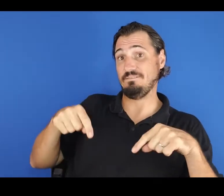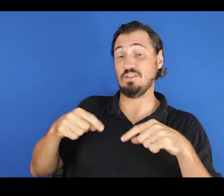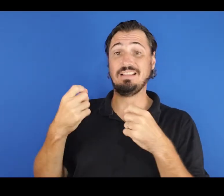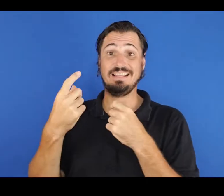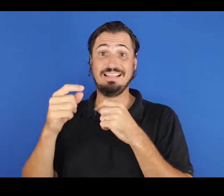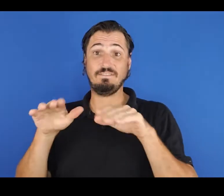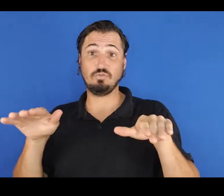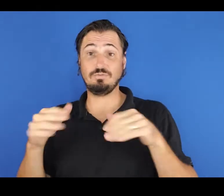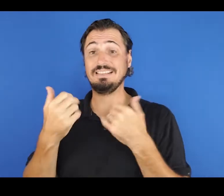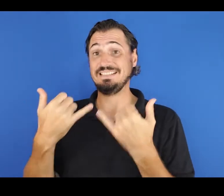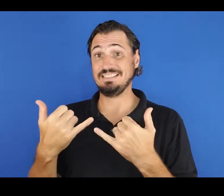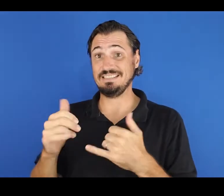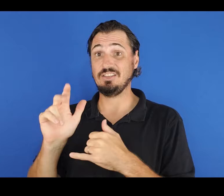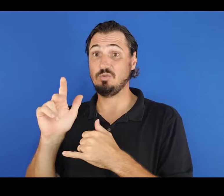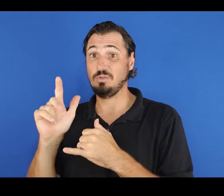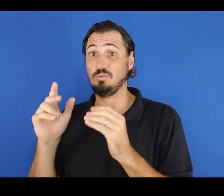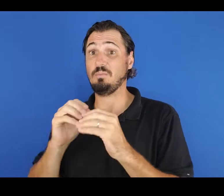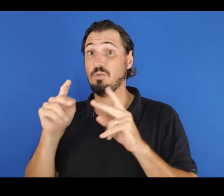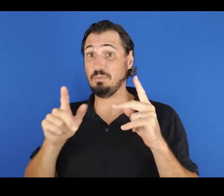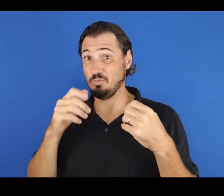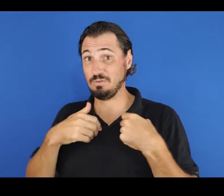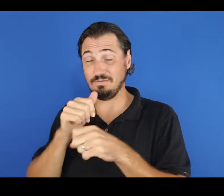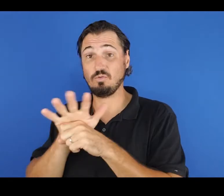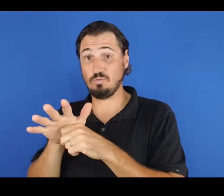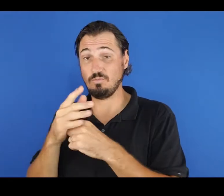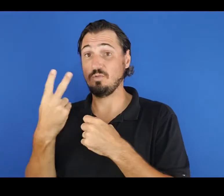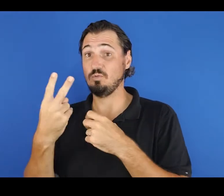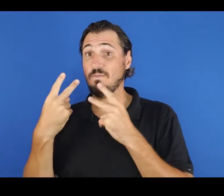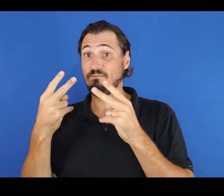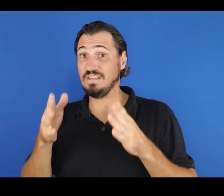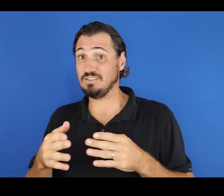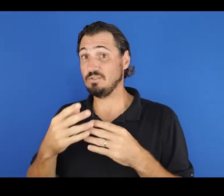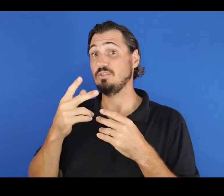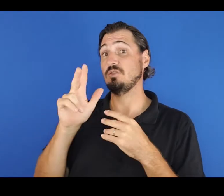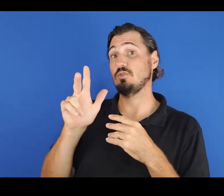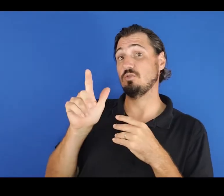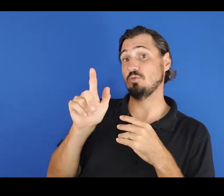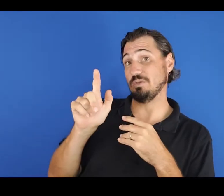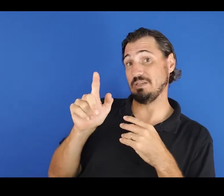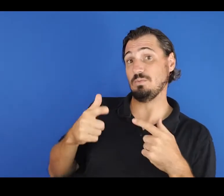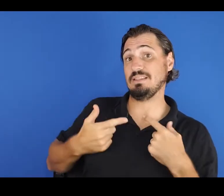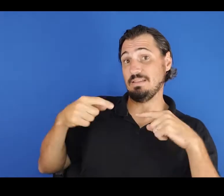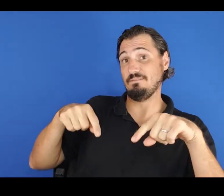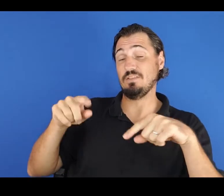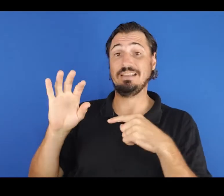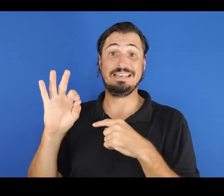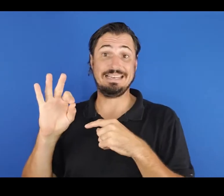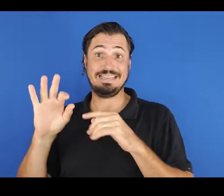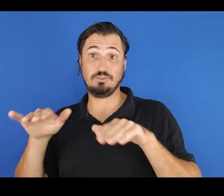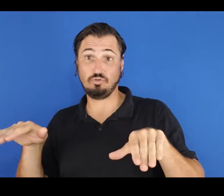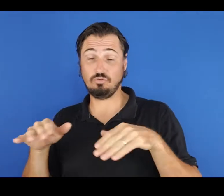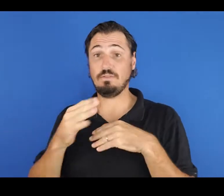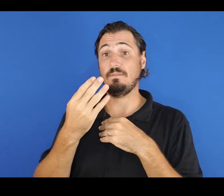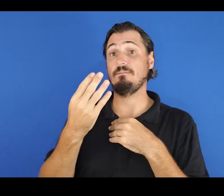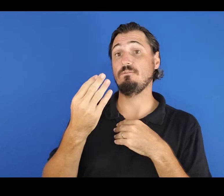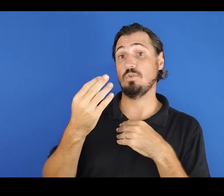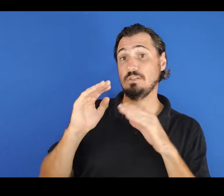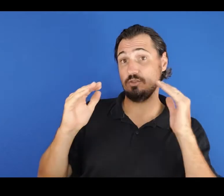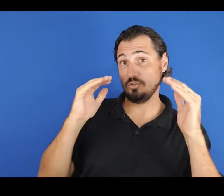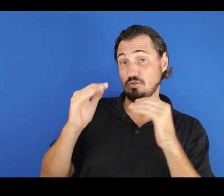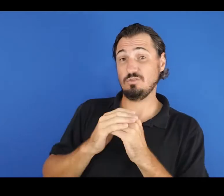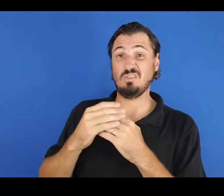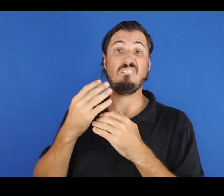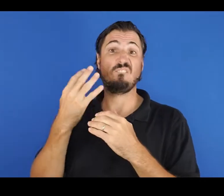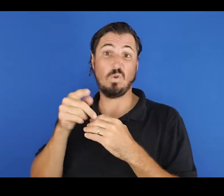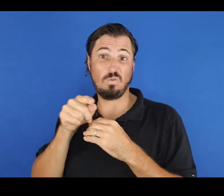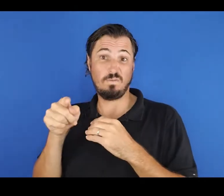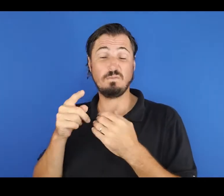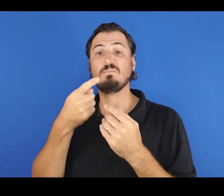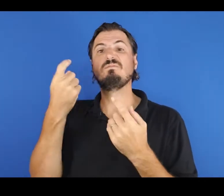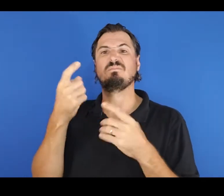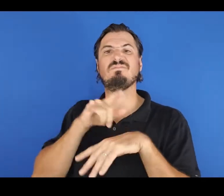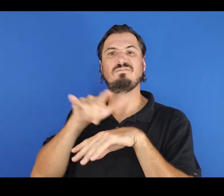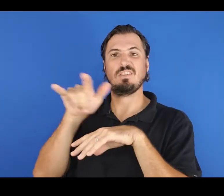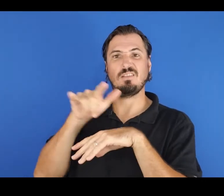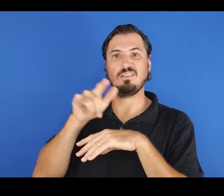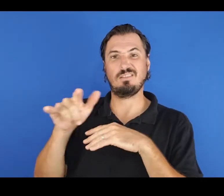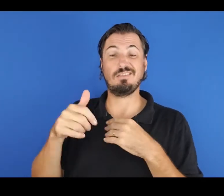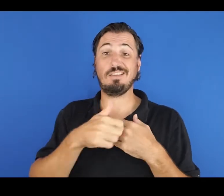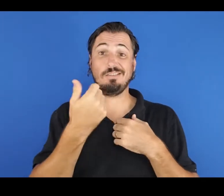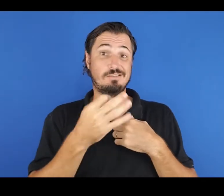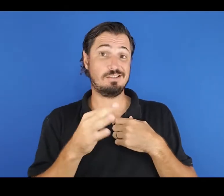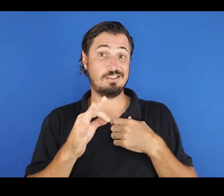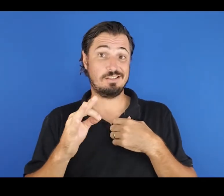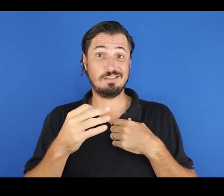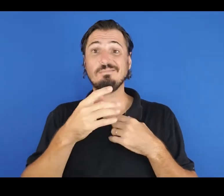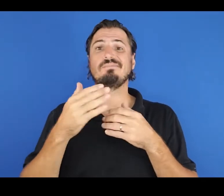Today, we have 23 new cases to report: 2 visitors and 21 residents. Nine are children and 14 are adults. Four of the cases are related to travel, and the remaining 19 are considered community-